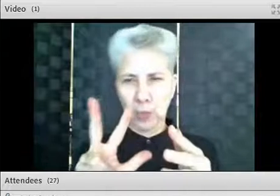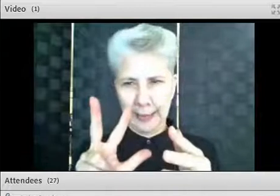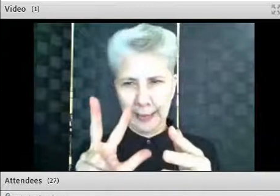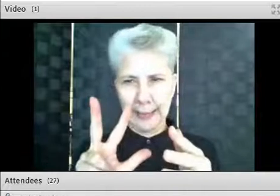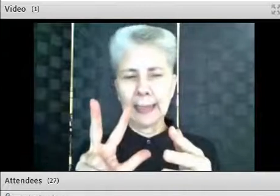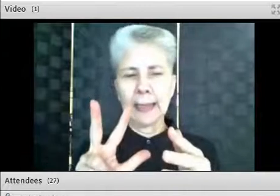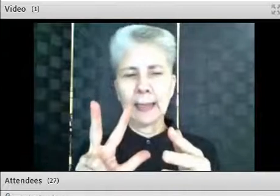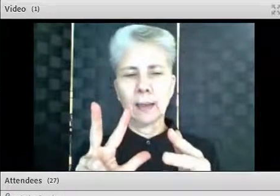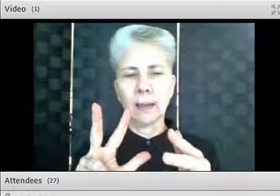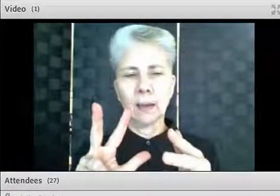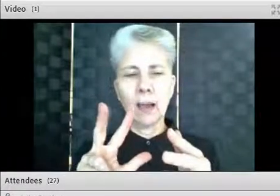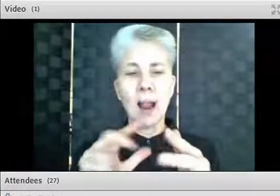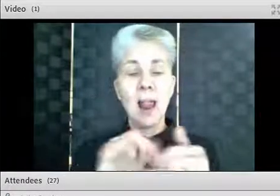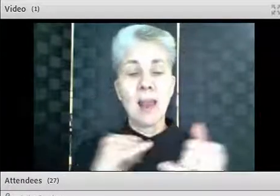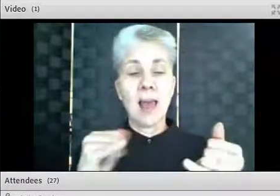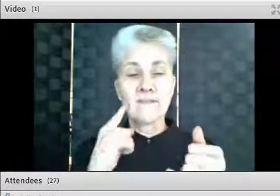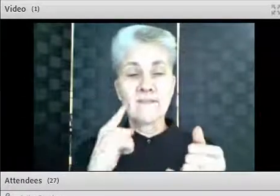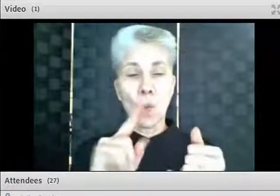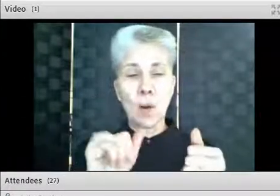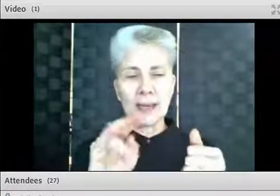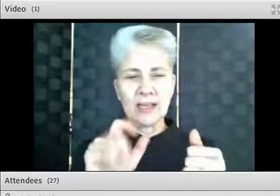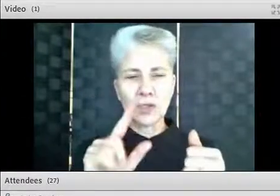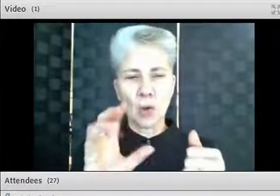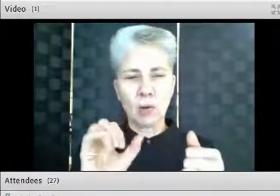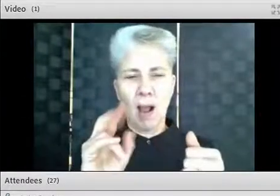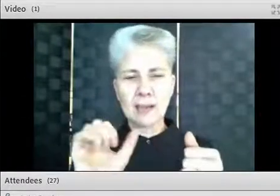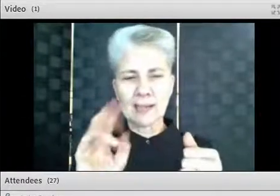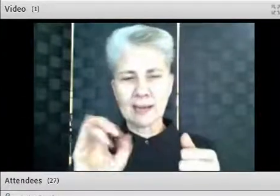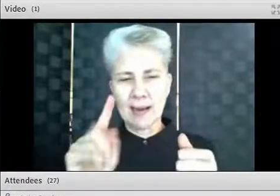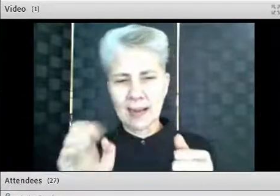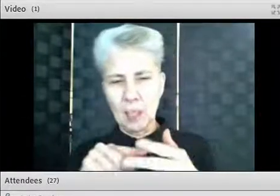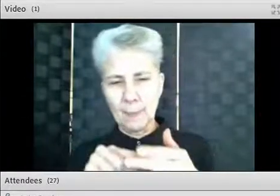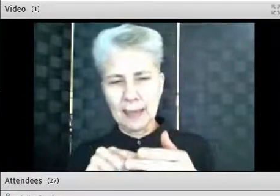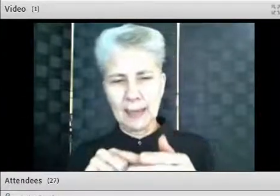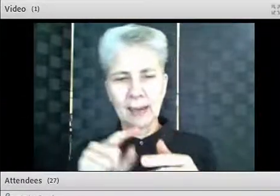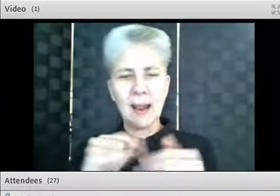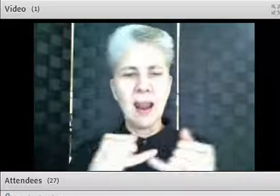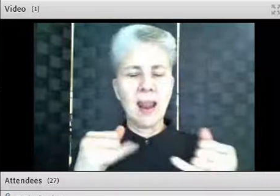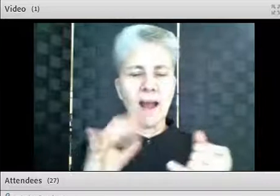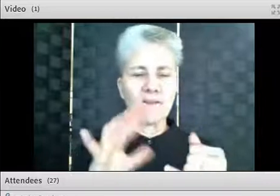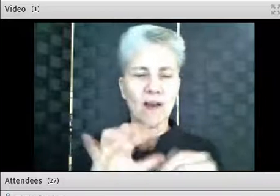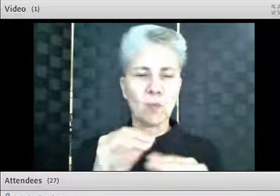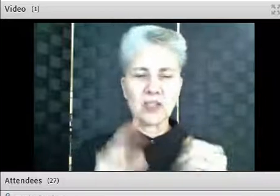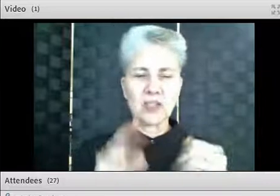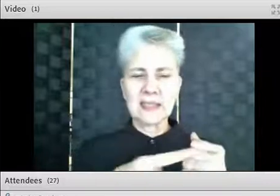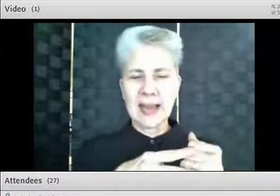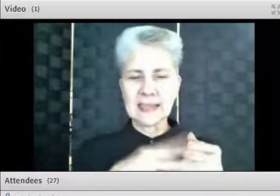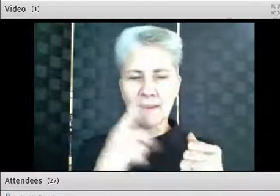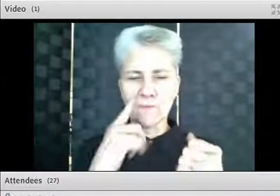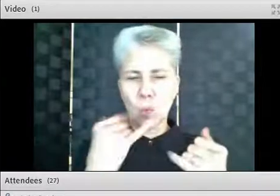Line four is for initial consonants at the beginning, and then line five we're just going to set aside for now because that's for expansion, okay?